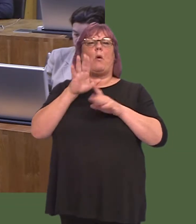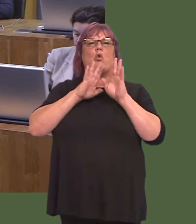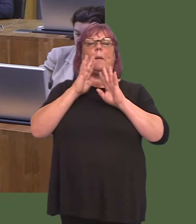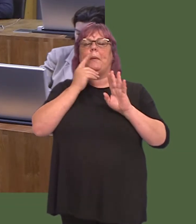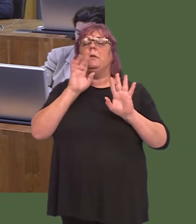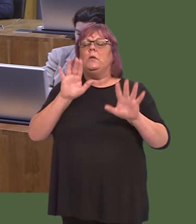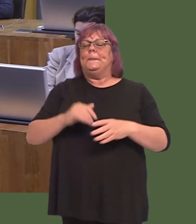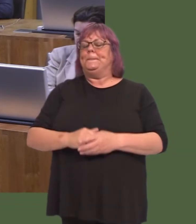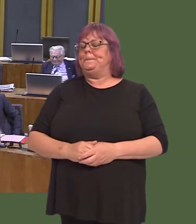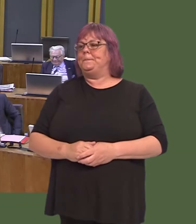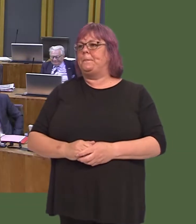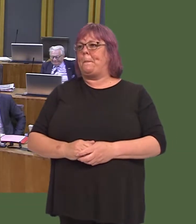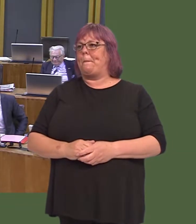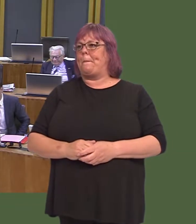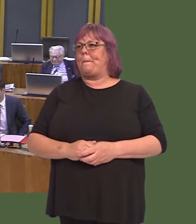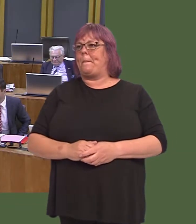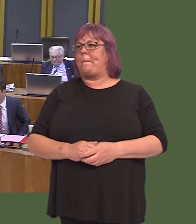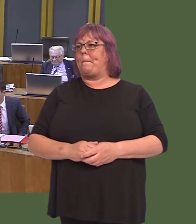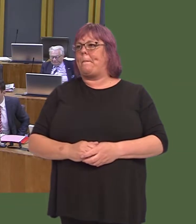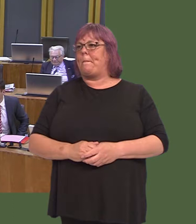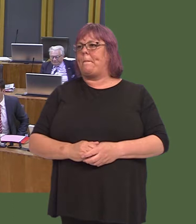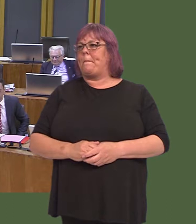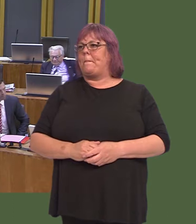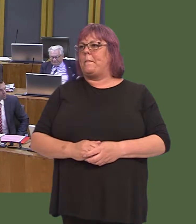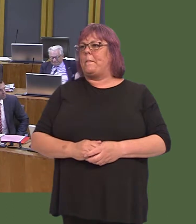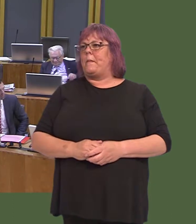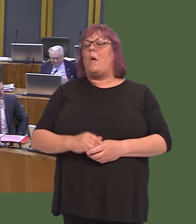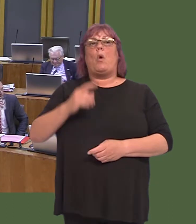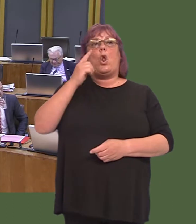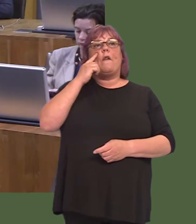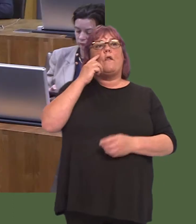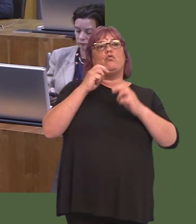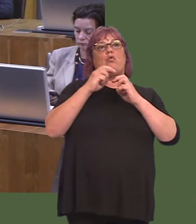on that. We are looking, of course, at a system of half-price travel for young people, as well,